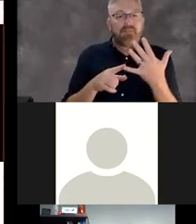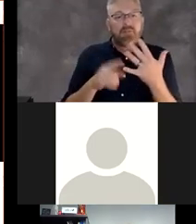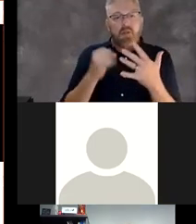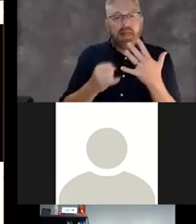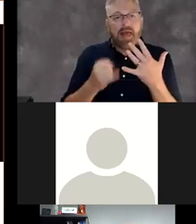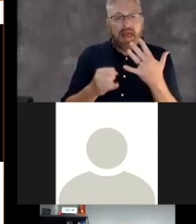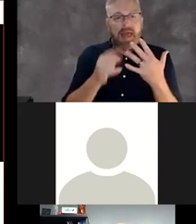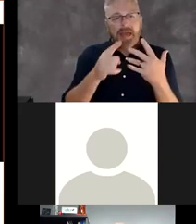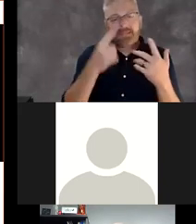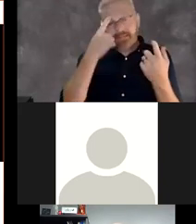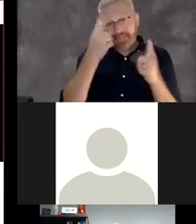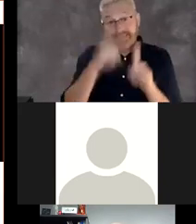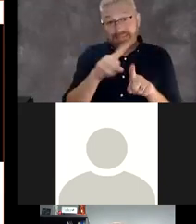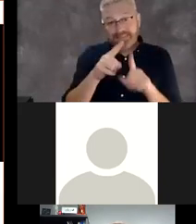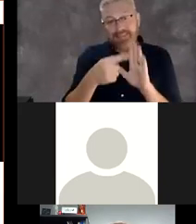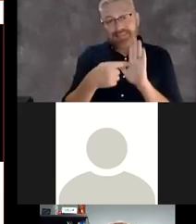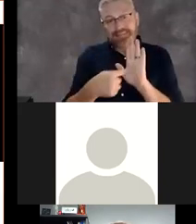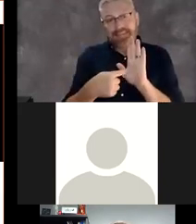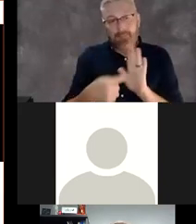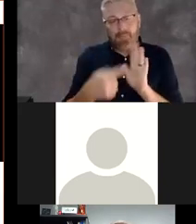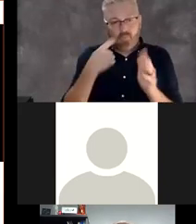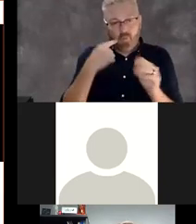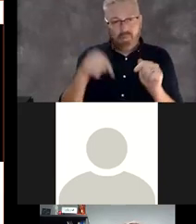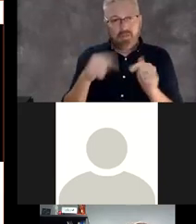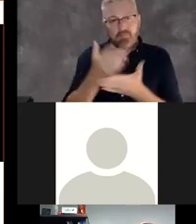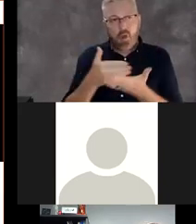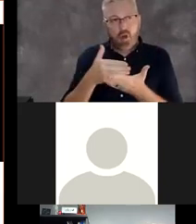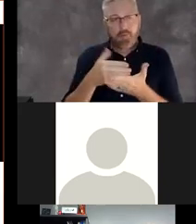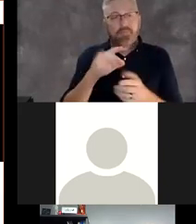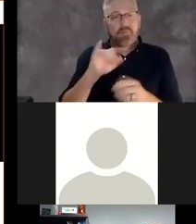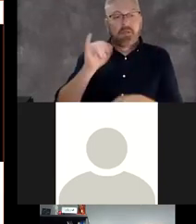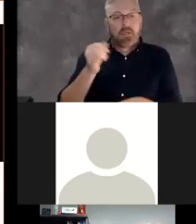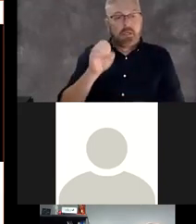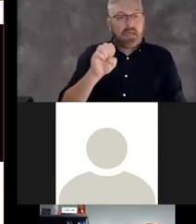SCENARIO FOR THIS PORTION, JESSE IS 18 YEARS OLD AND JUST